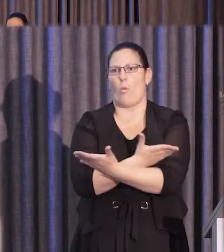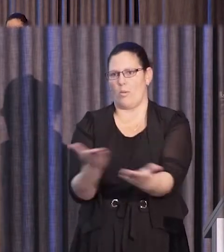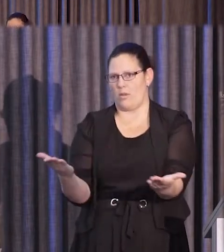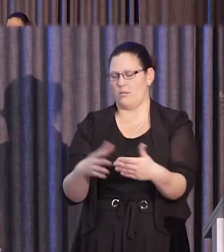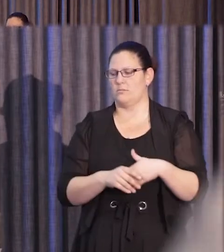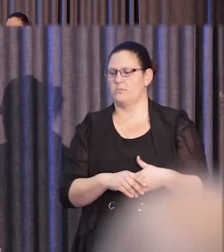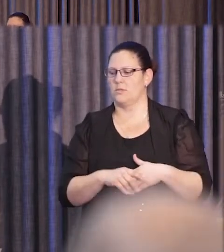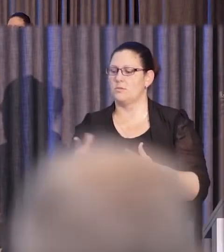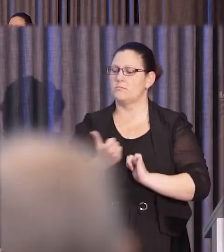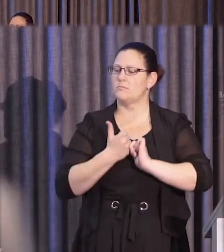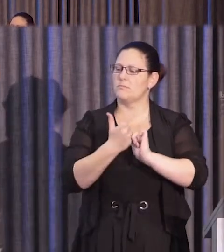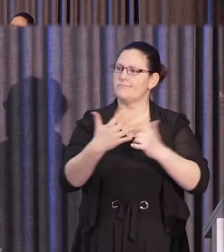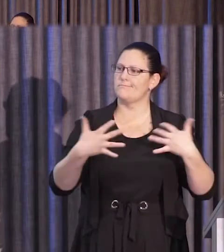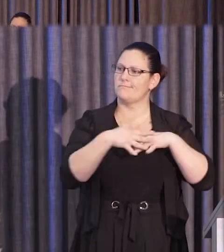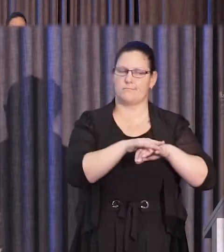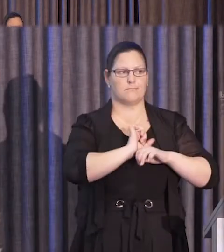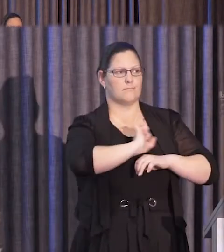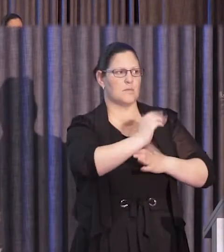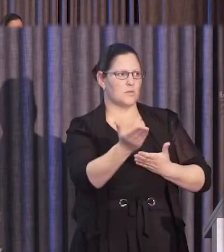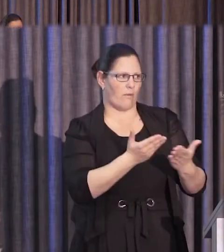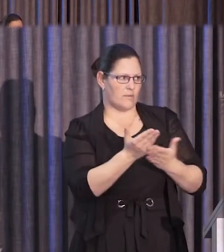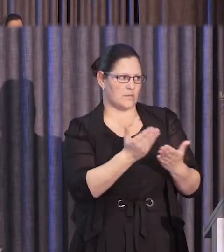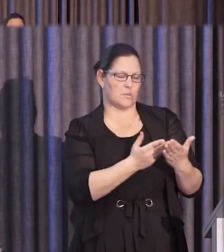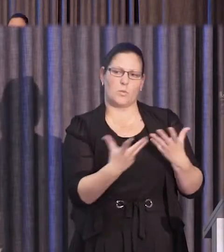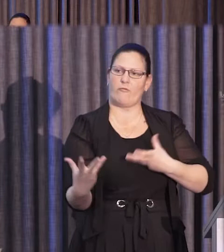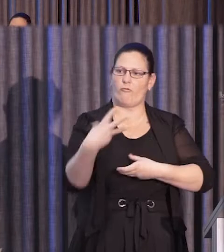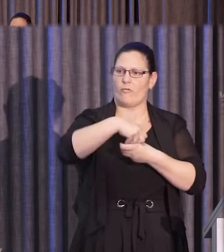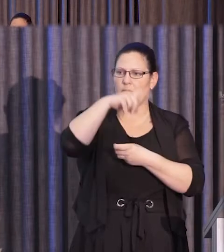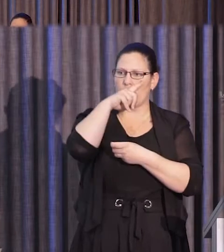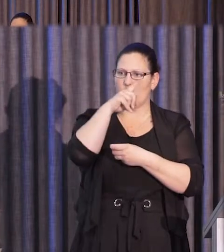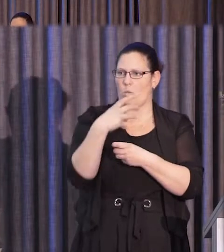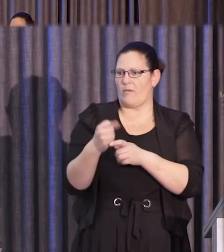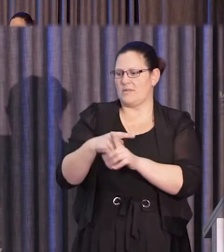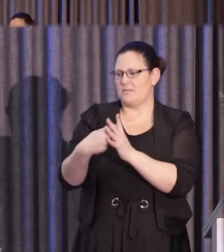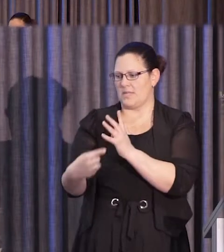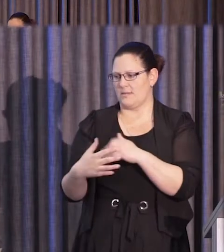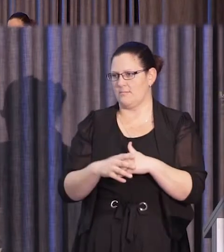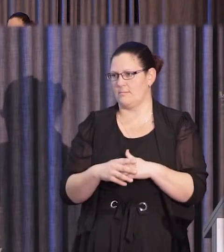to include, support, and involve people with disability. There's a whole series of ILC grants